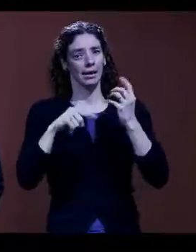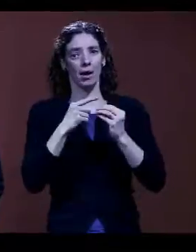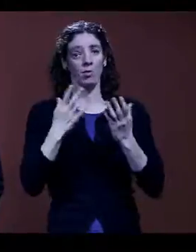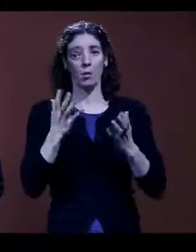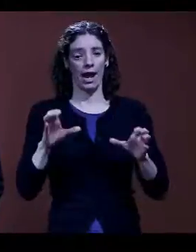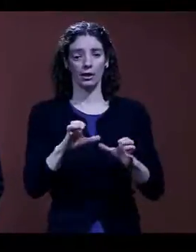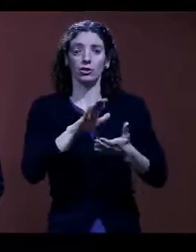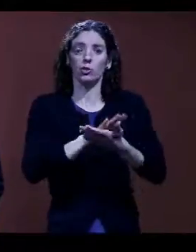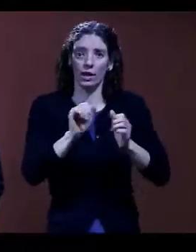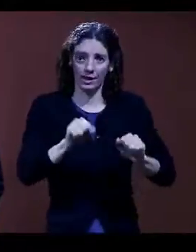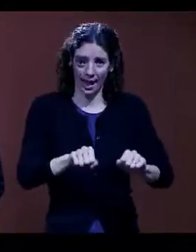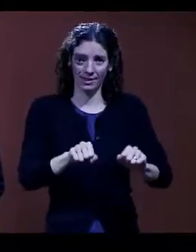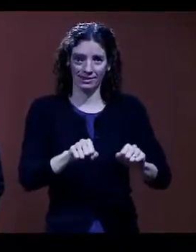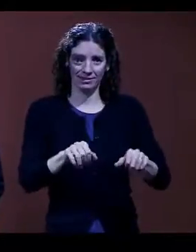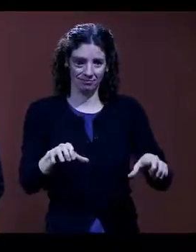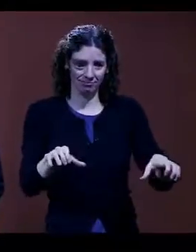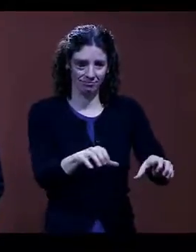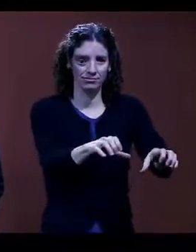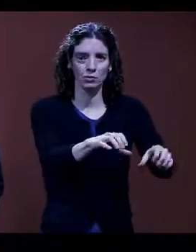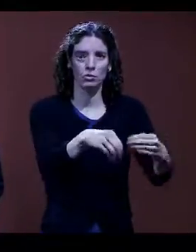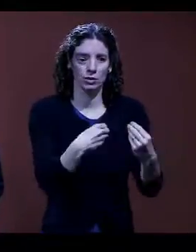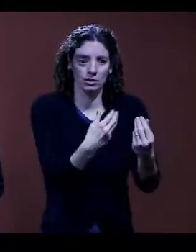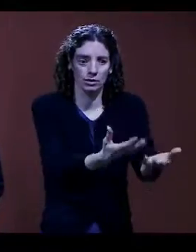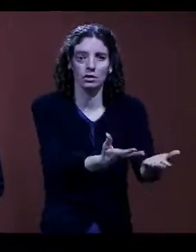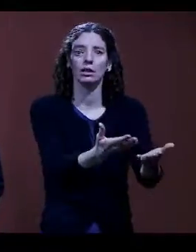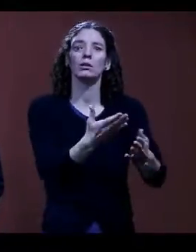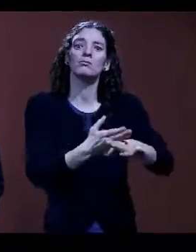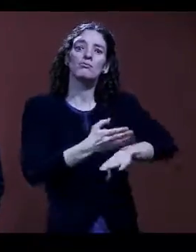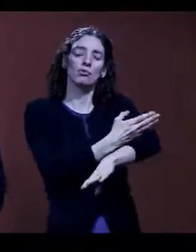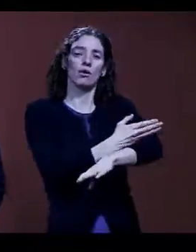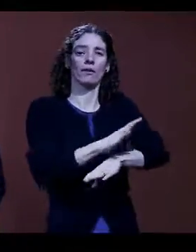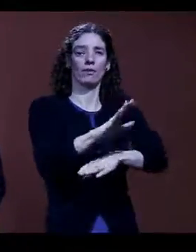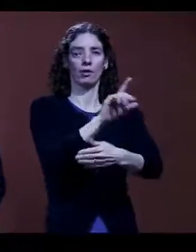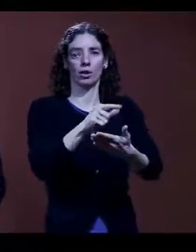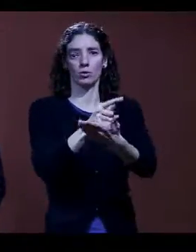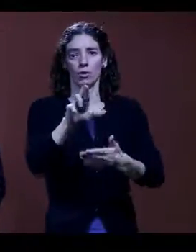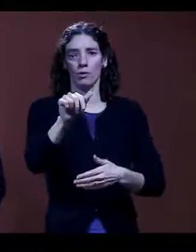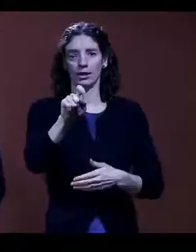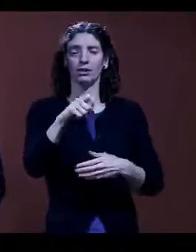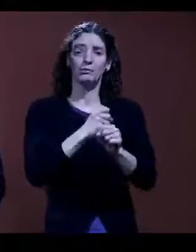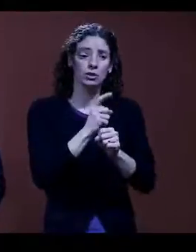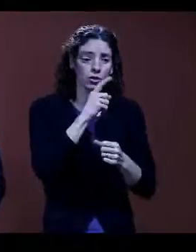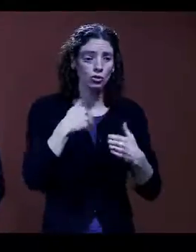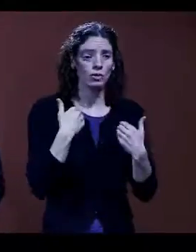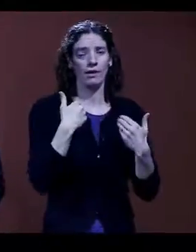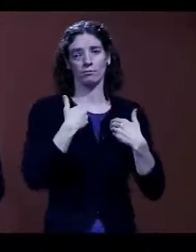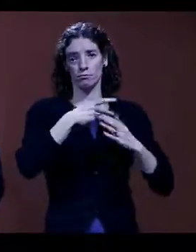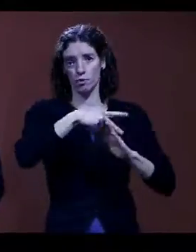It's all about ensuring that youth have programs, and services, and supports that are accessible